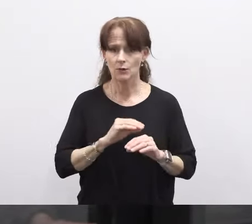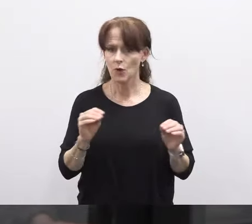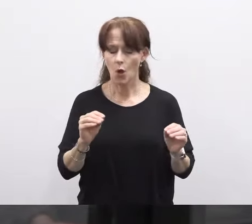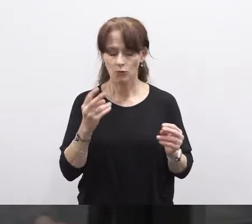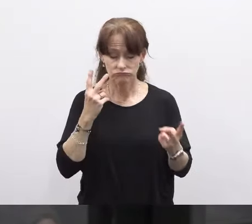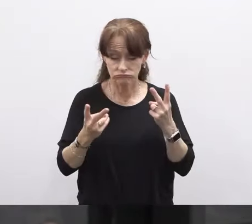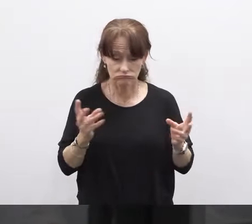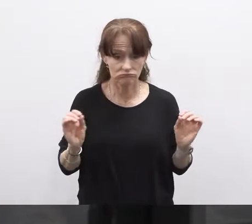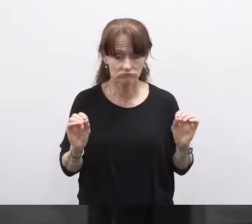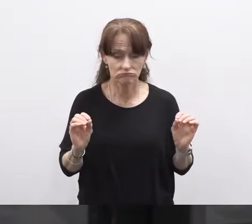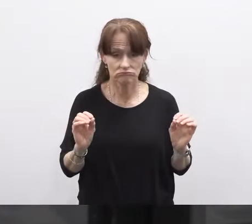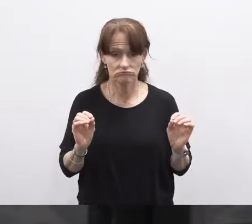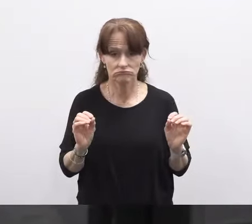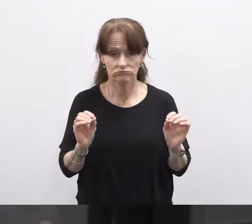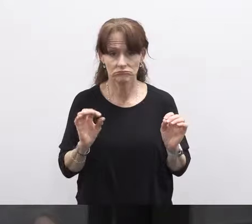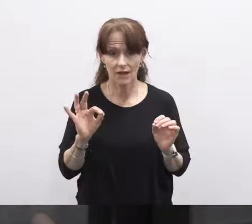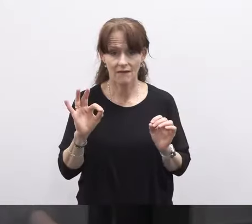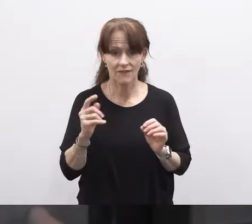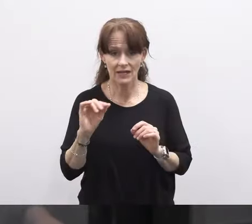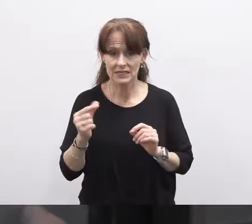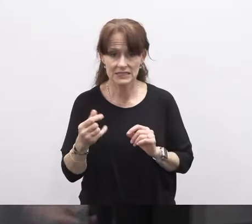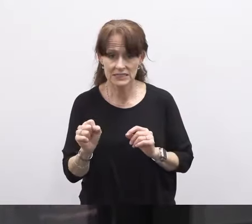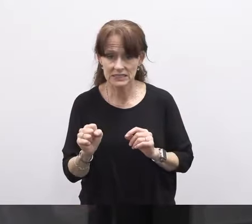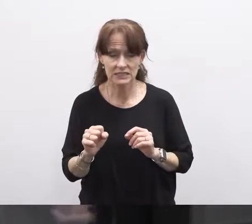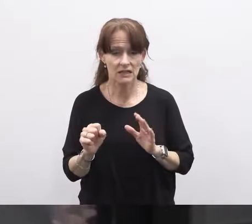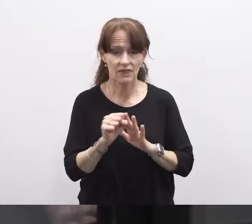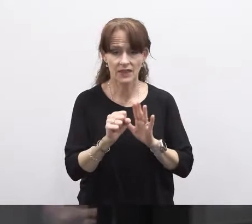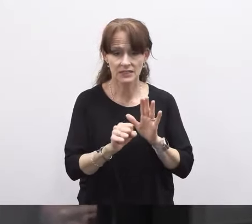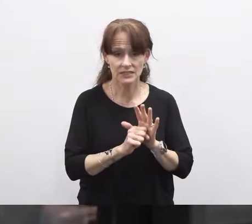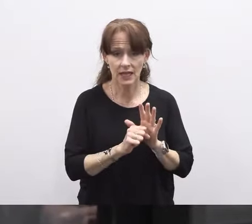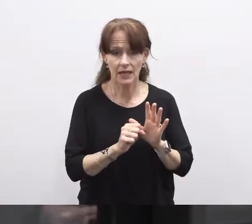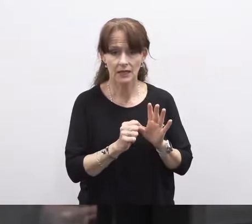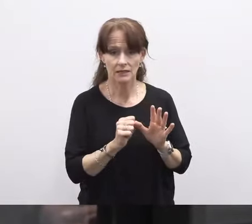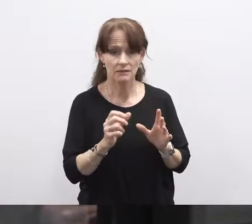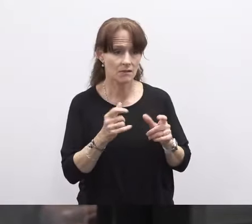related to the financial statements, your state awards, or your federal awards.